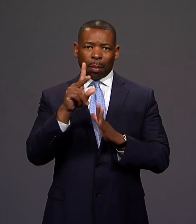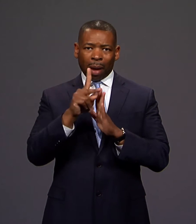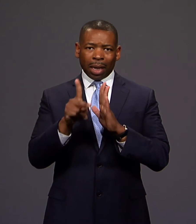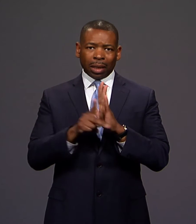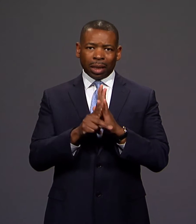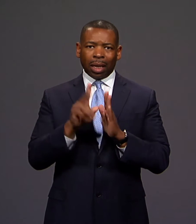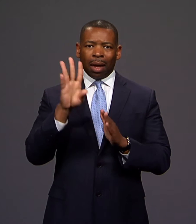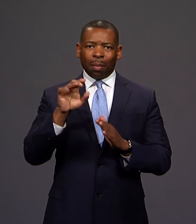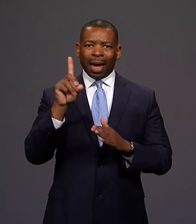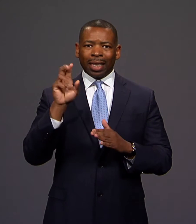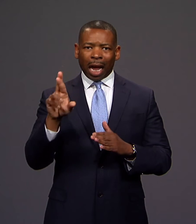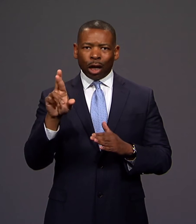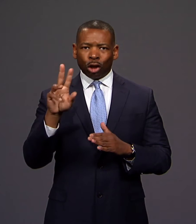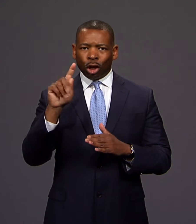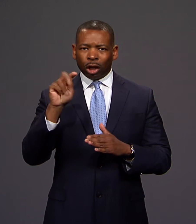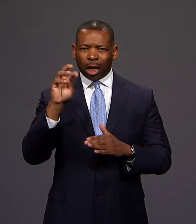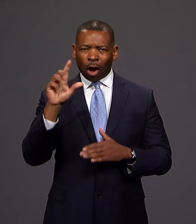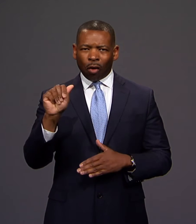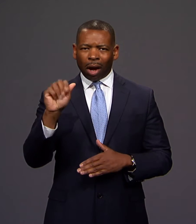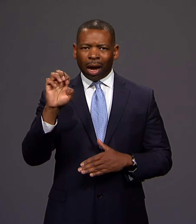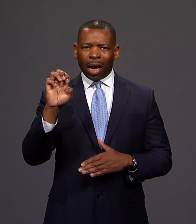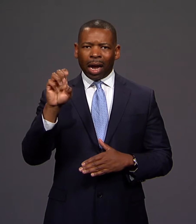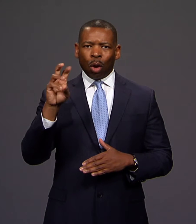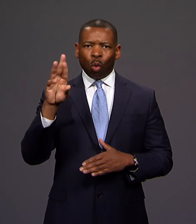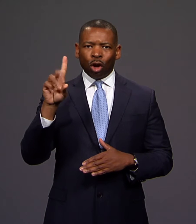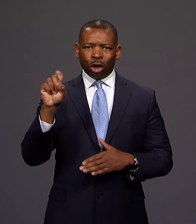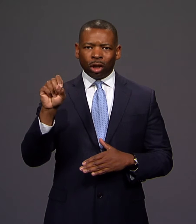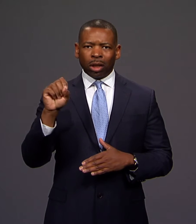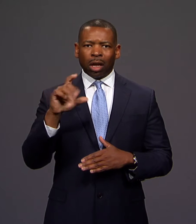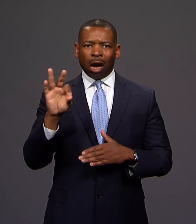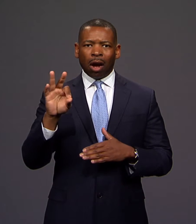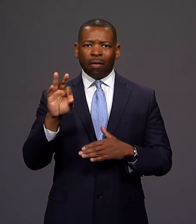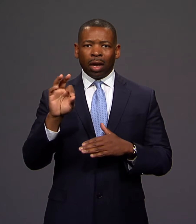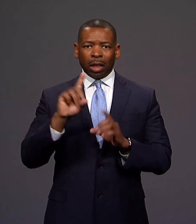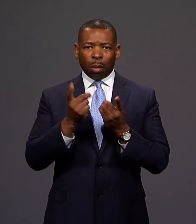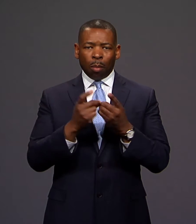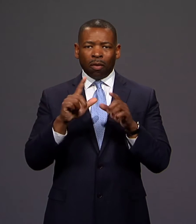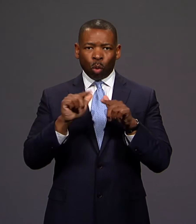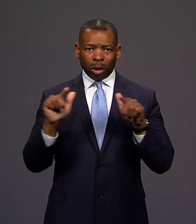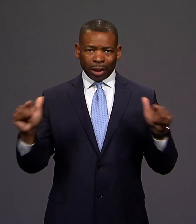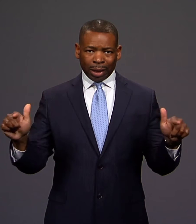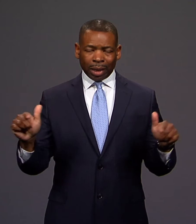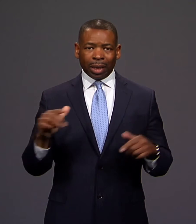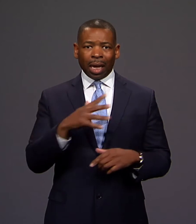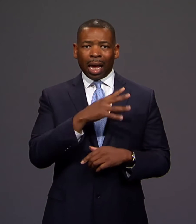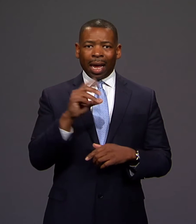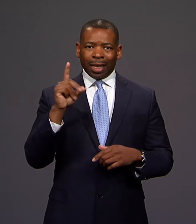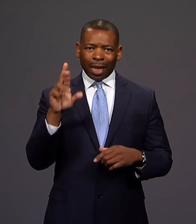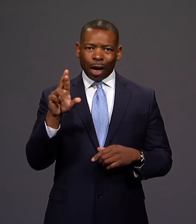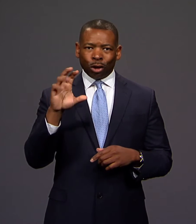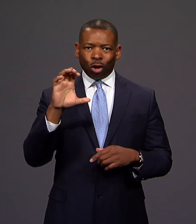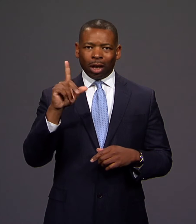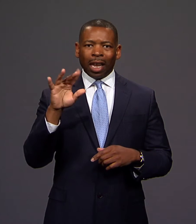and Policy”, by Dr. Terra Edwards of the Department of Linguistics and Dr. Clifton